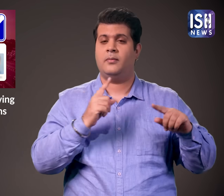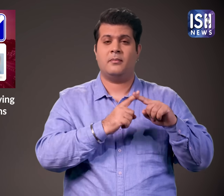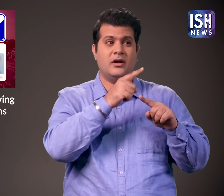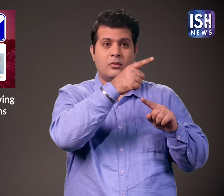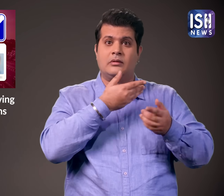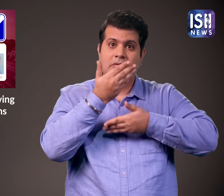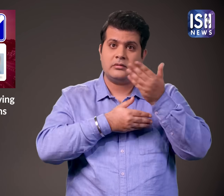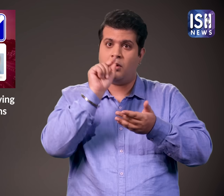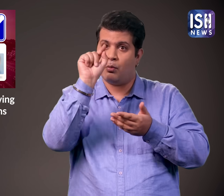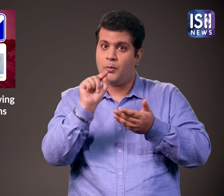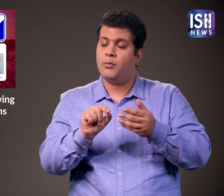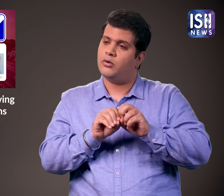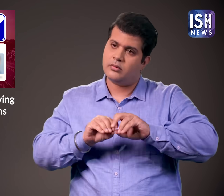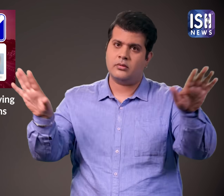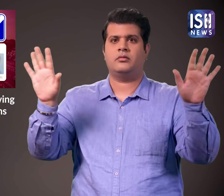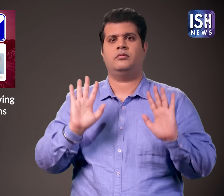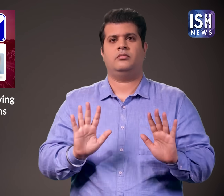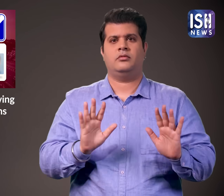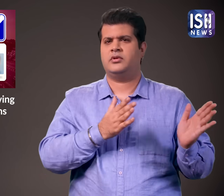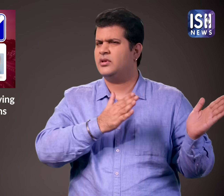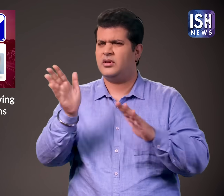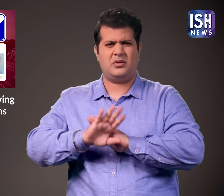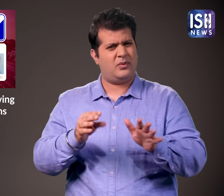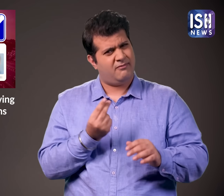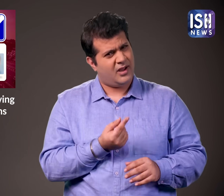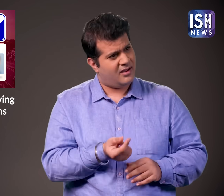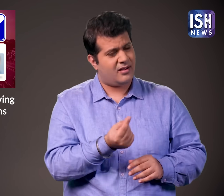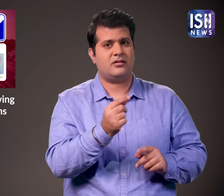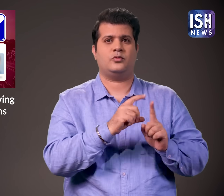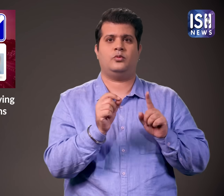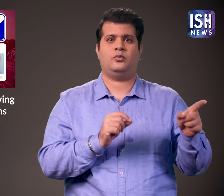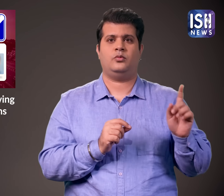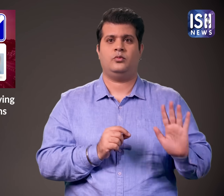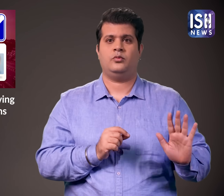based on the instructions already given and without any more delay.